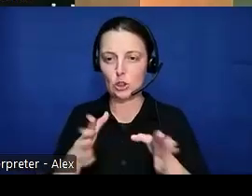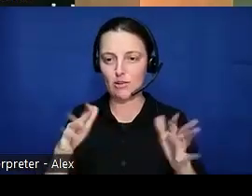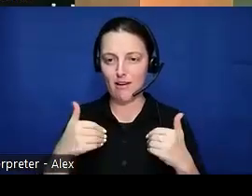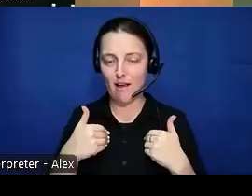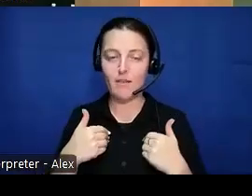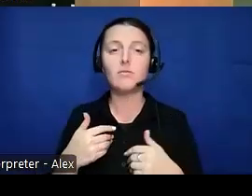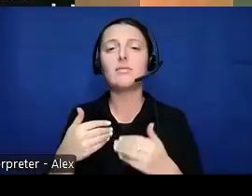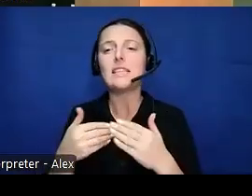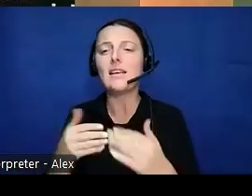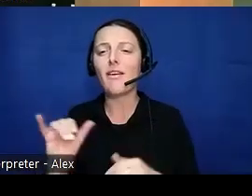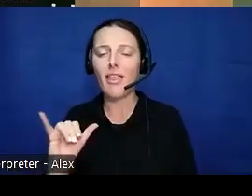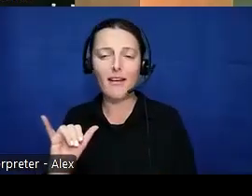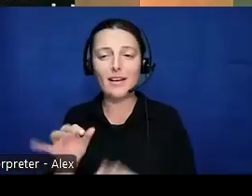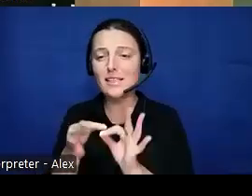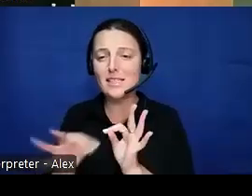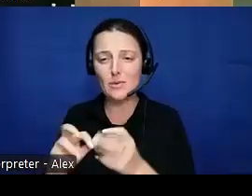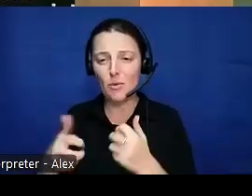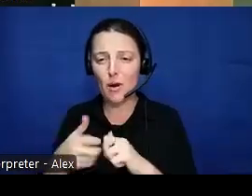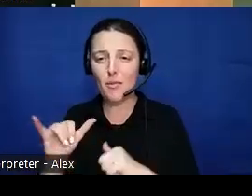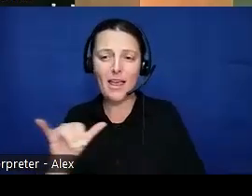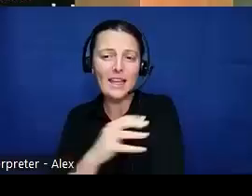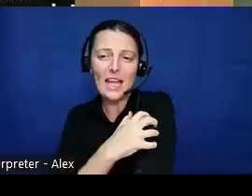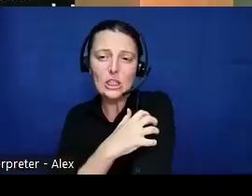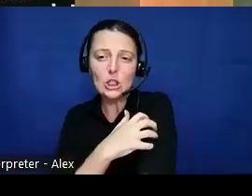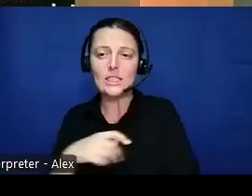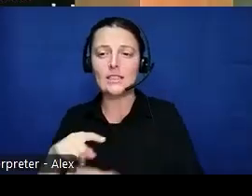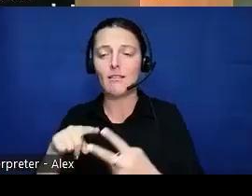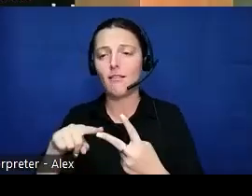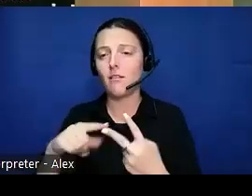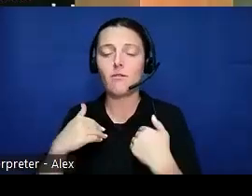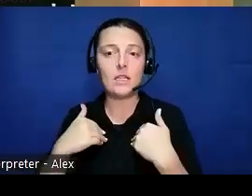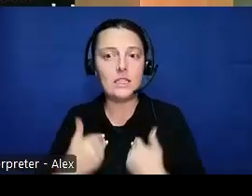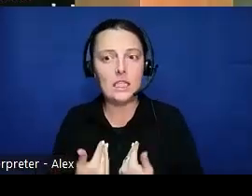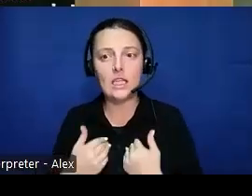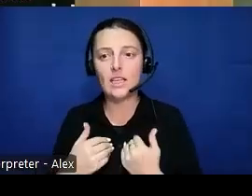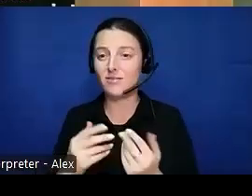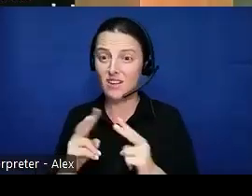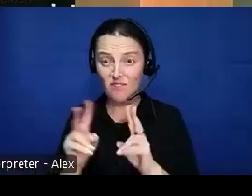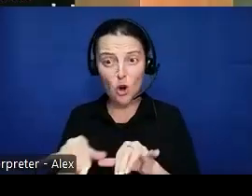um, well, fatigue or, you know, these things that are just very common, they're persistent. And so,